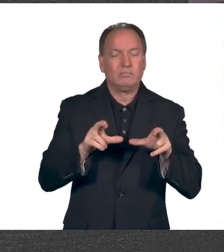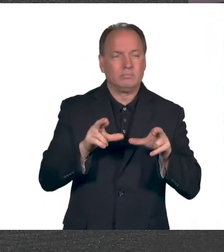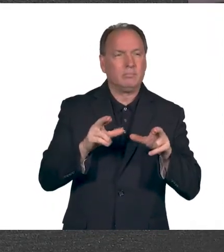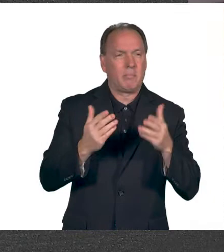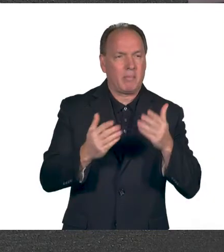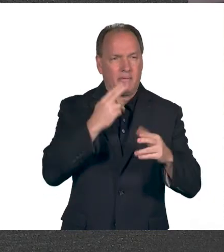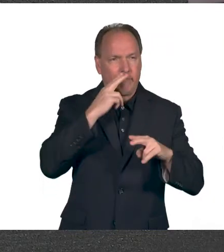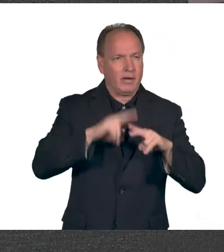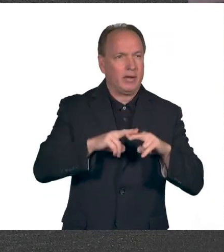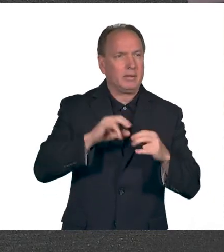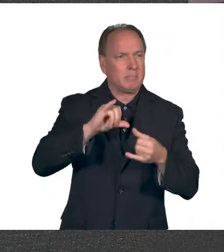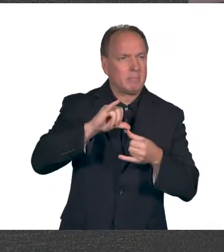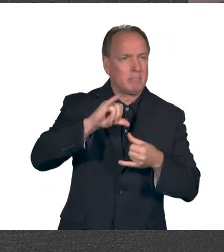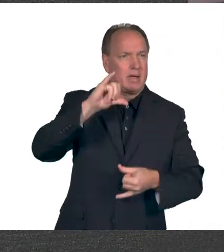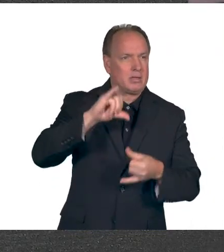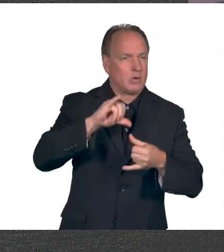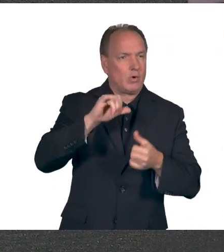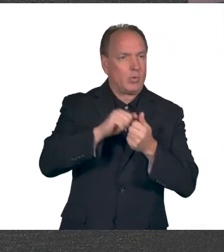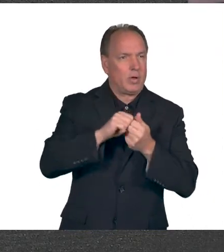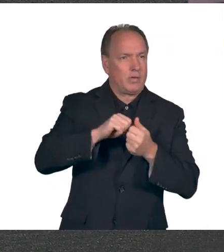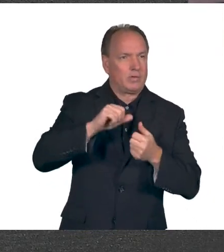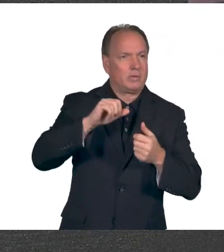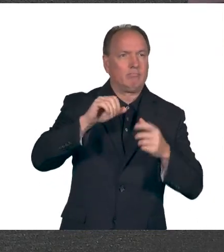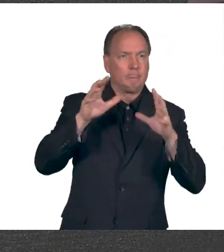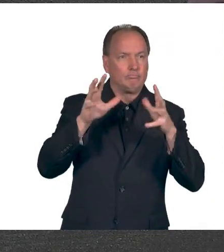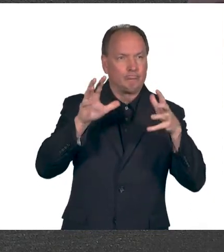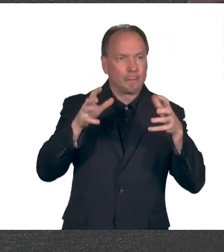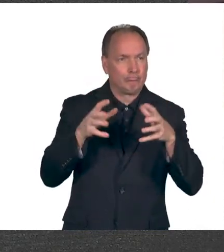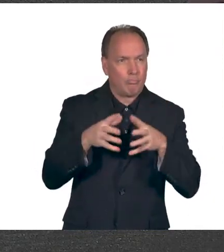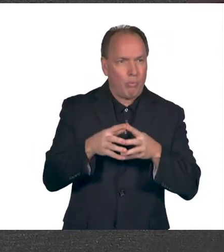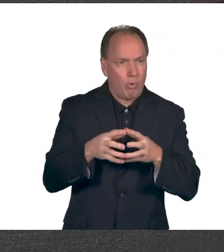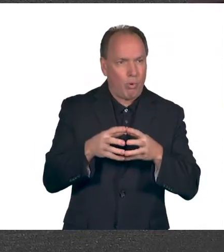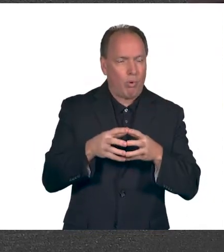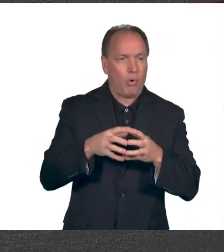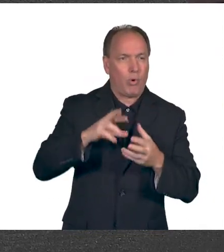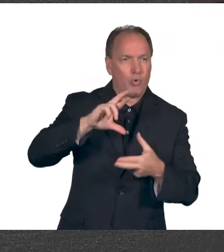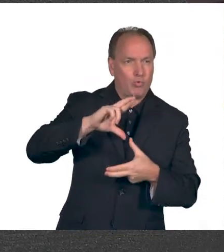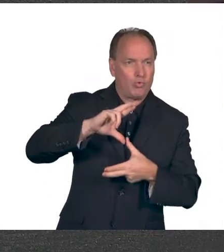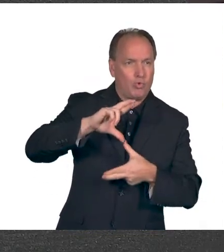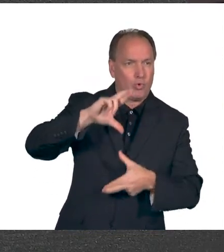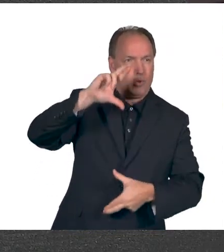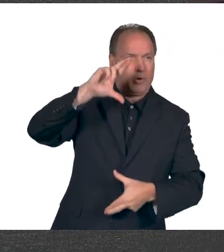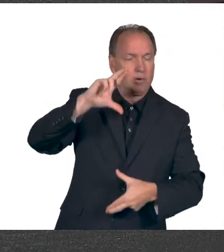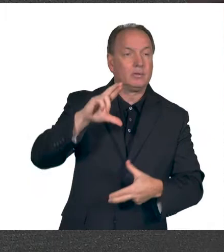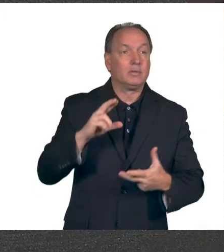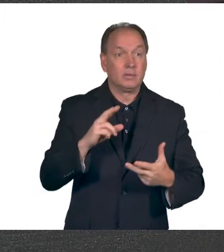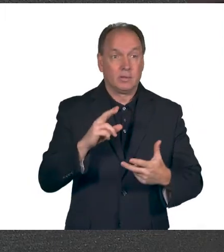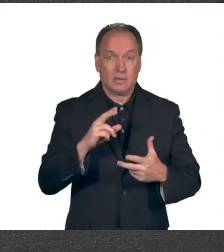it might be fun to measure with a snowball ruler. So I have my snowballs on here